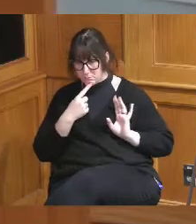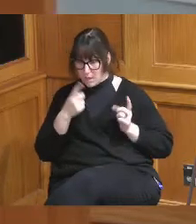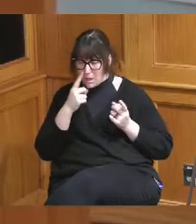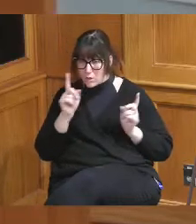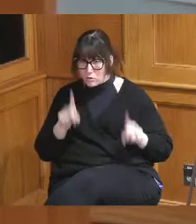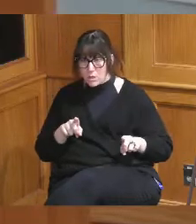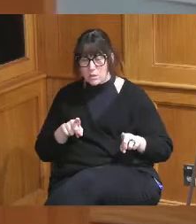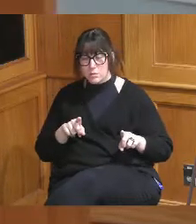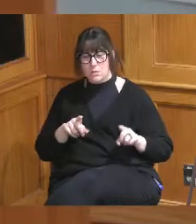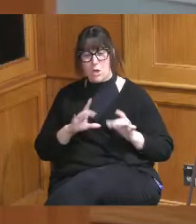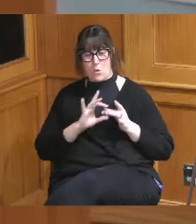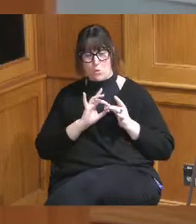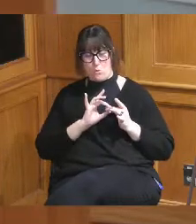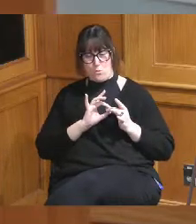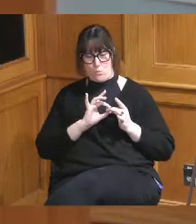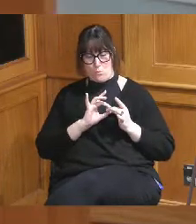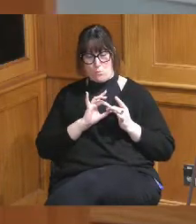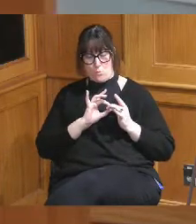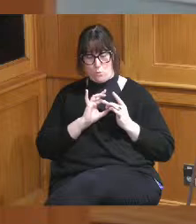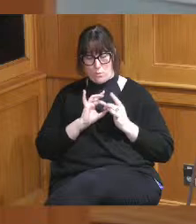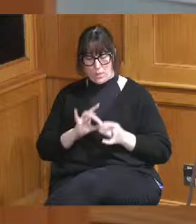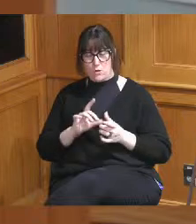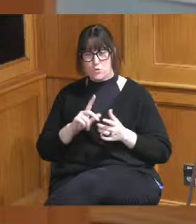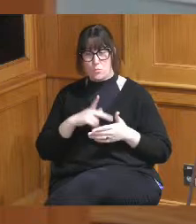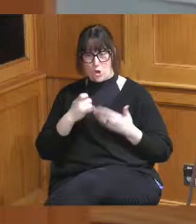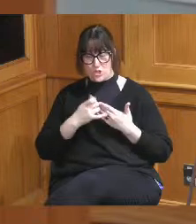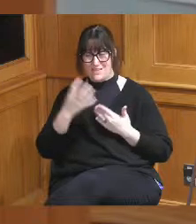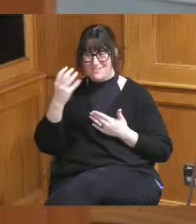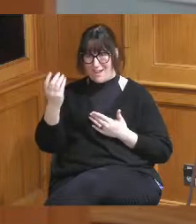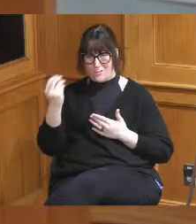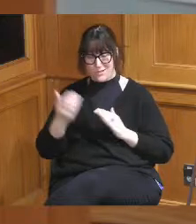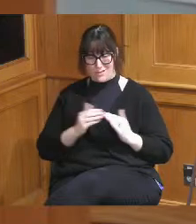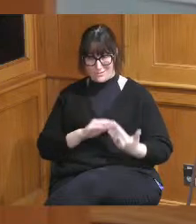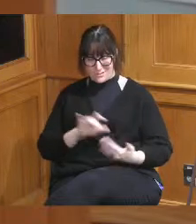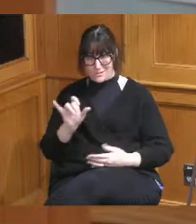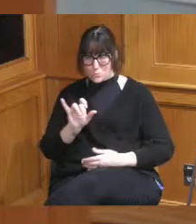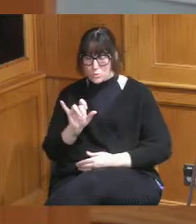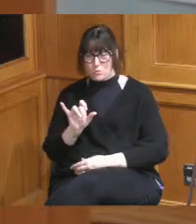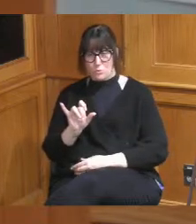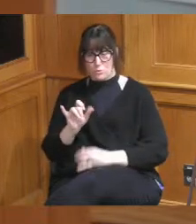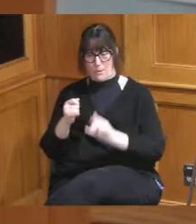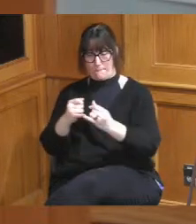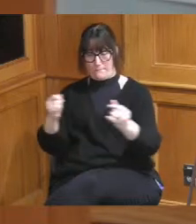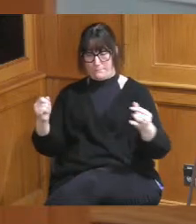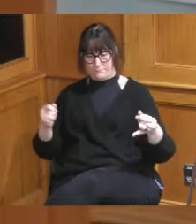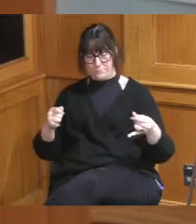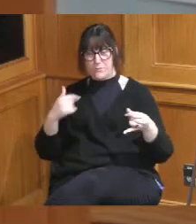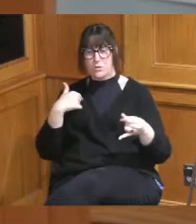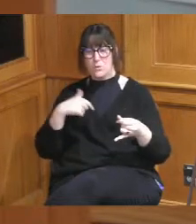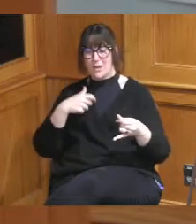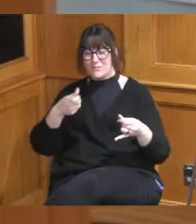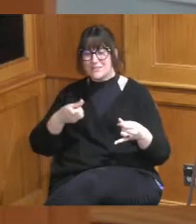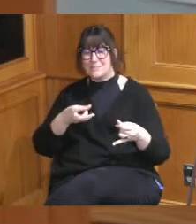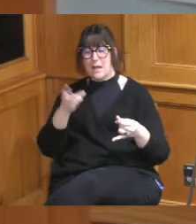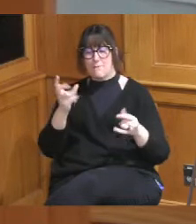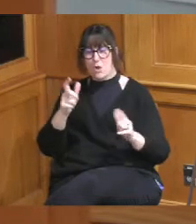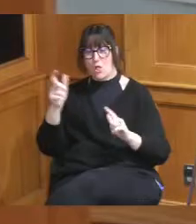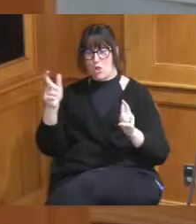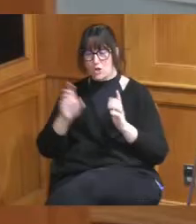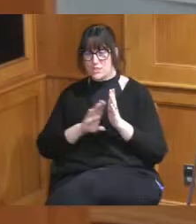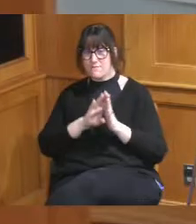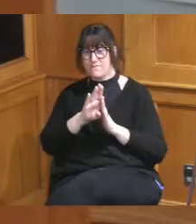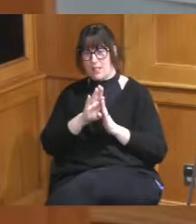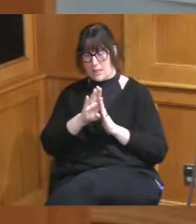projects outside the city we have we have several large SC larger relatively larger scale projects